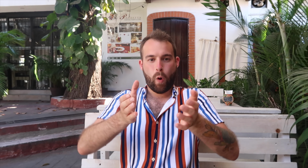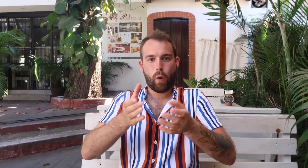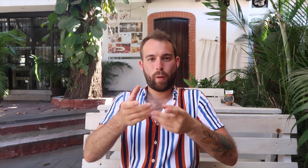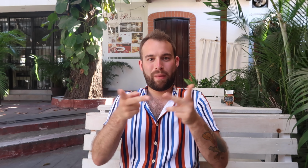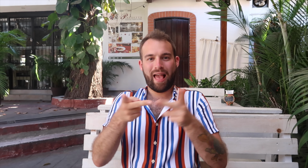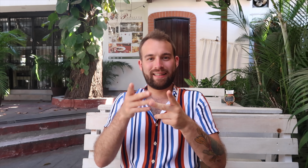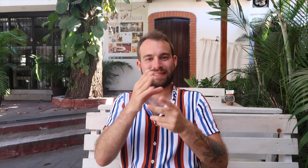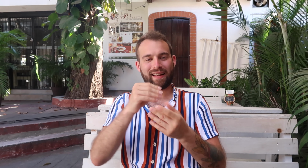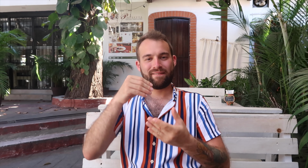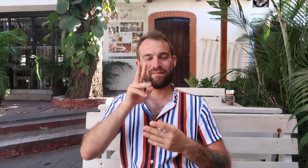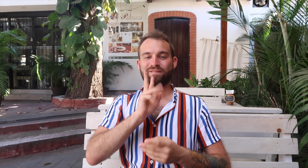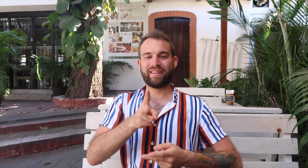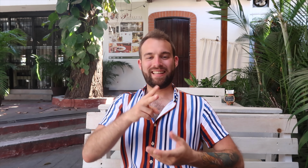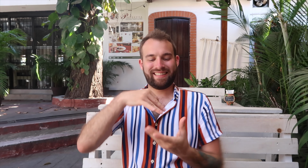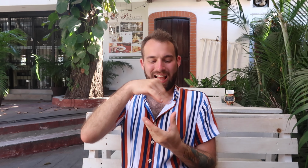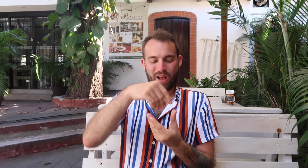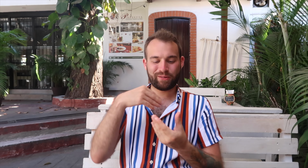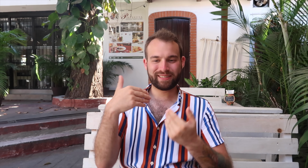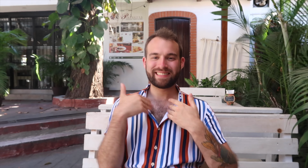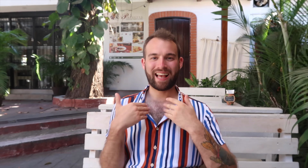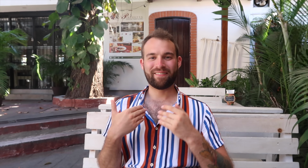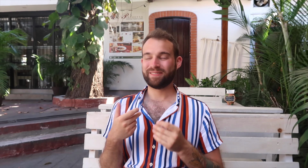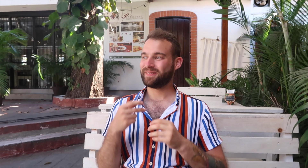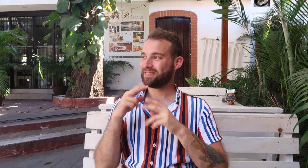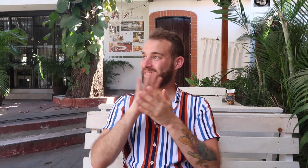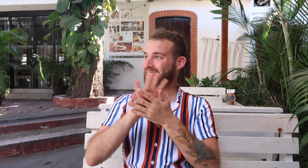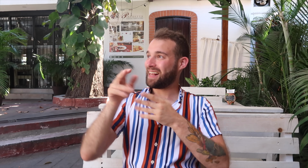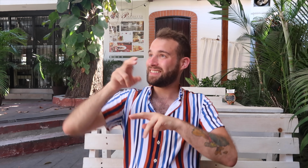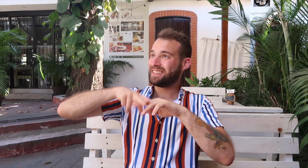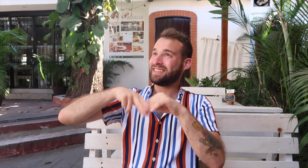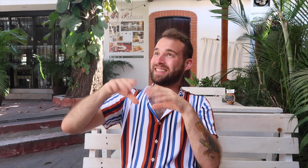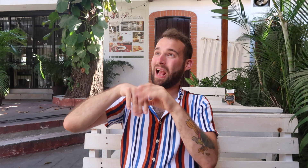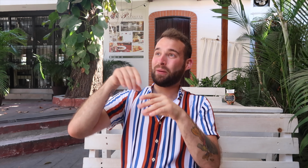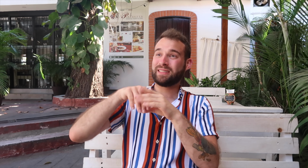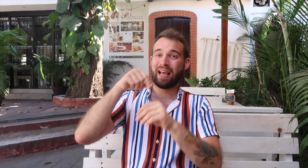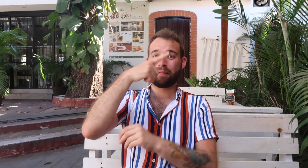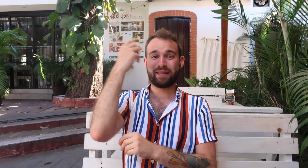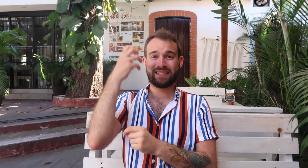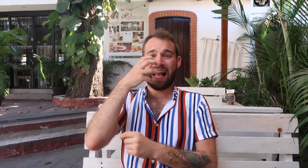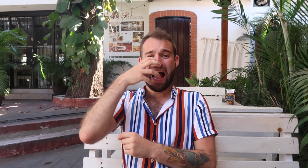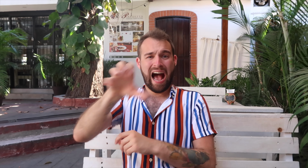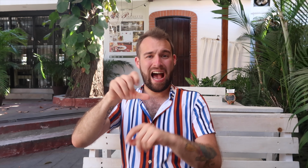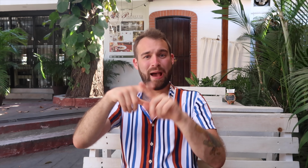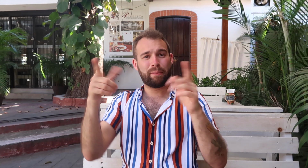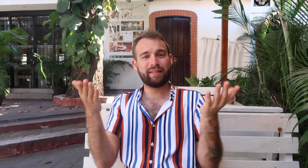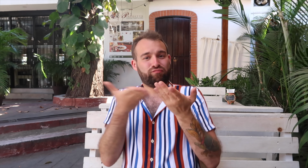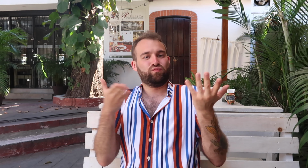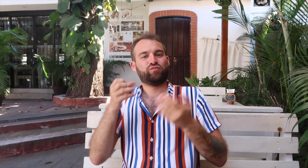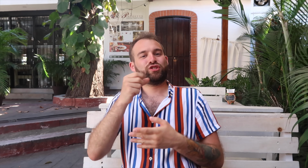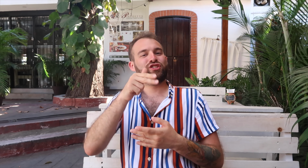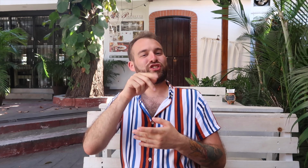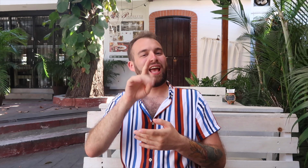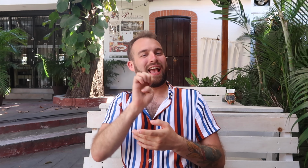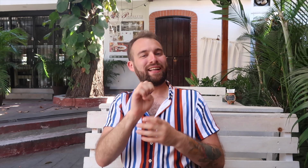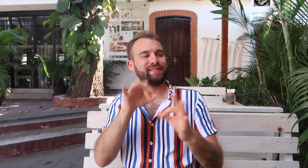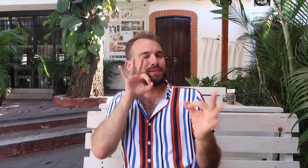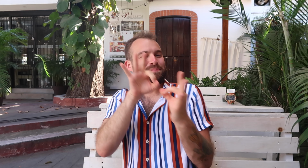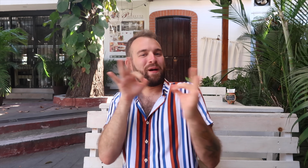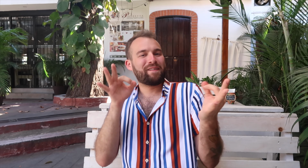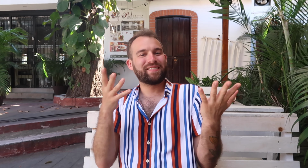they also have vegan tacos. It's nice to sit outside because it's so hot, but here in the shade it's prefect.